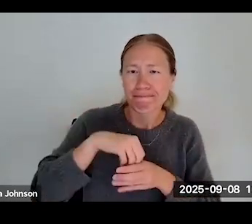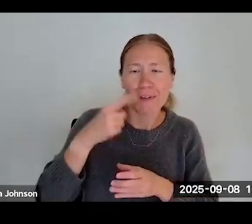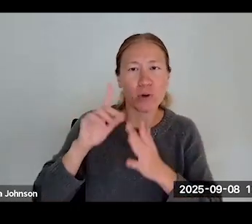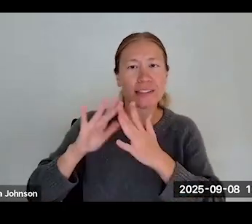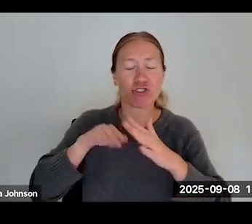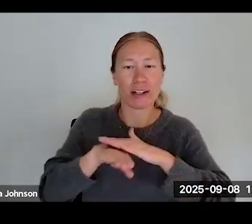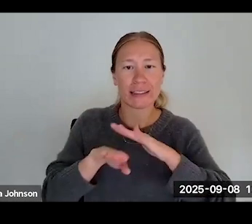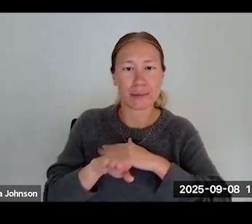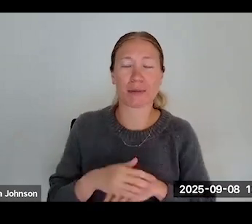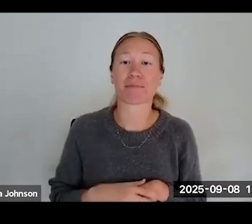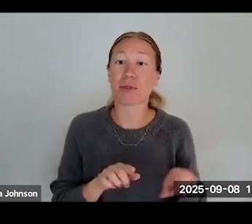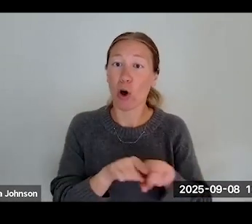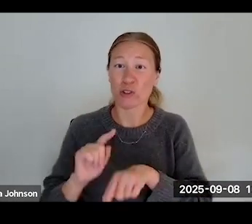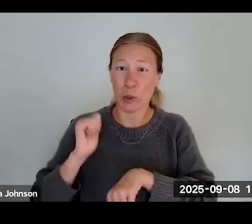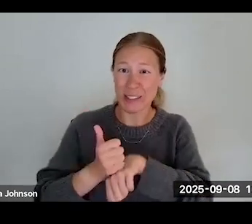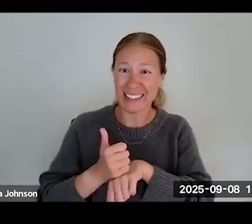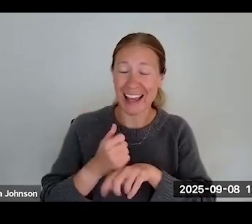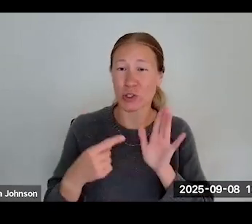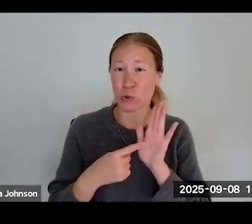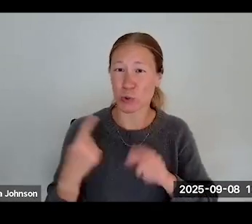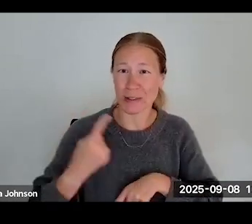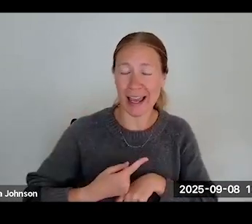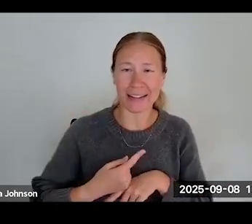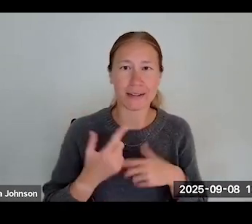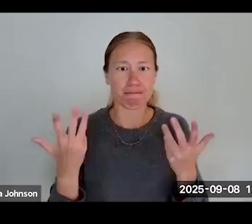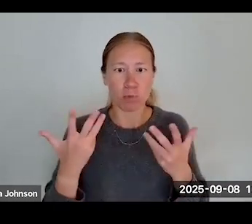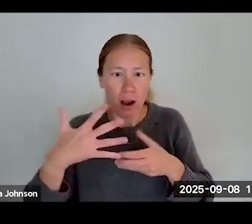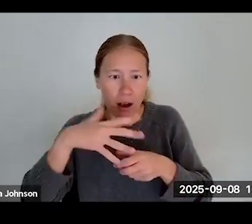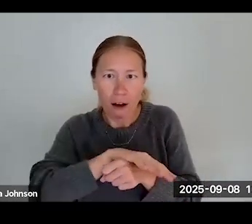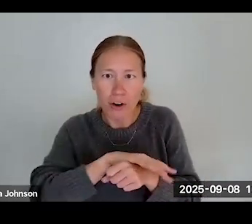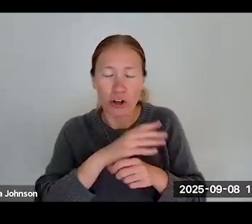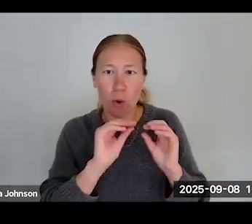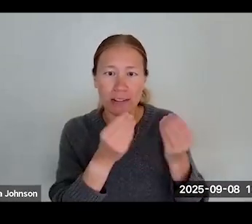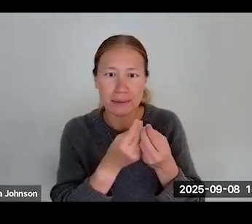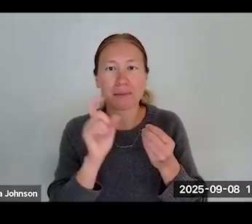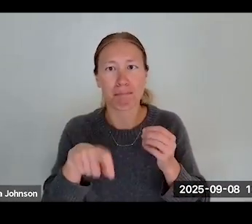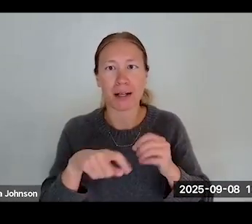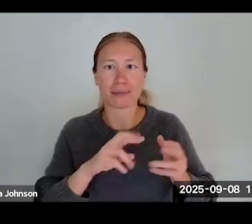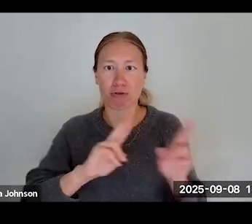They also set deadlines by which covered organizations should be in compliance with the clarified standards.